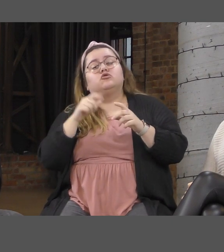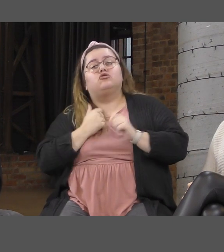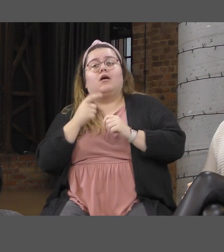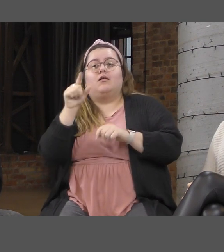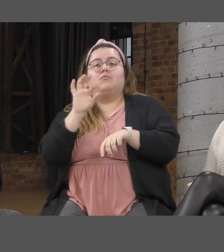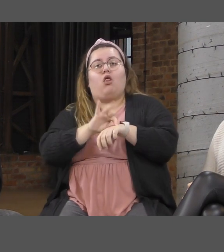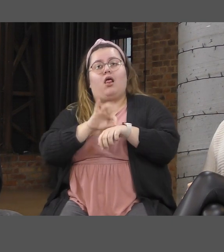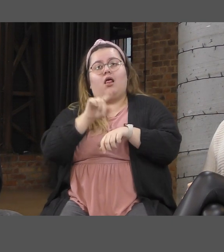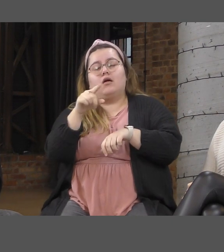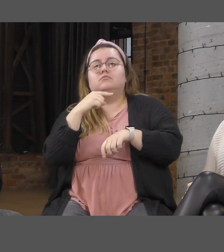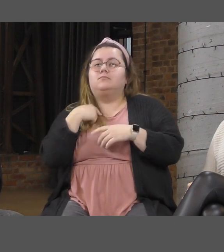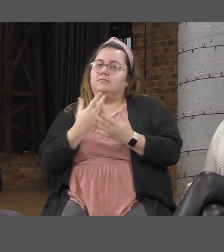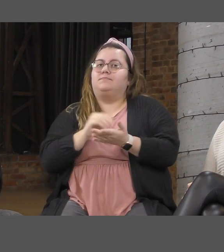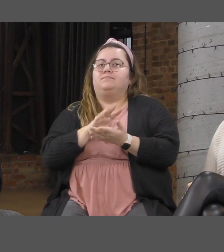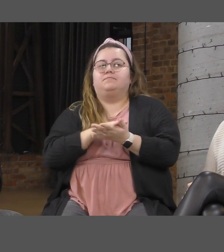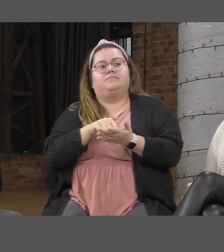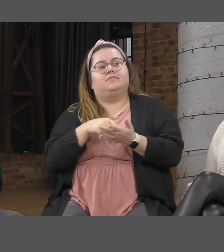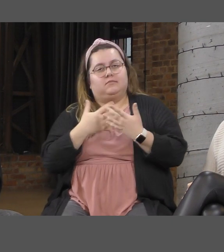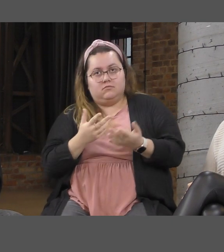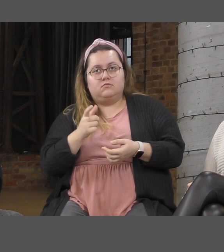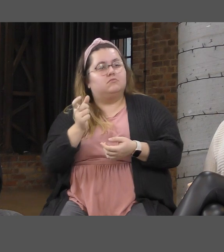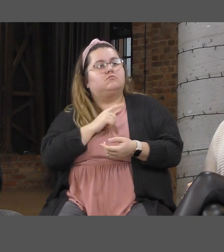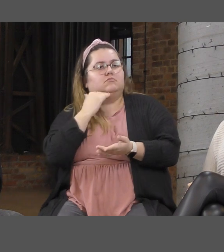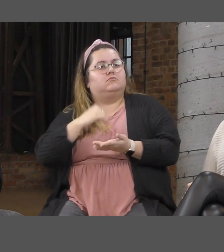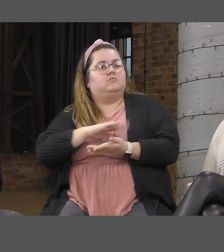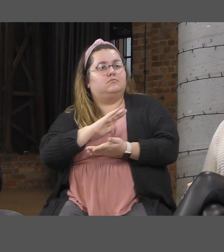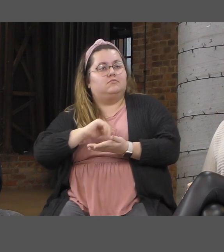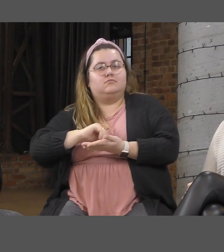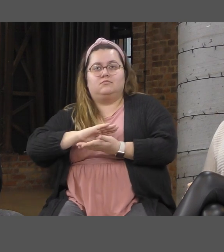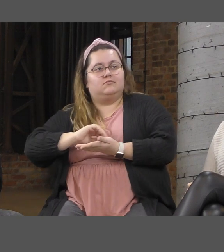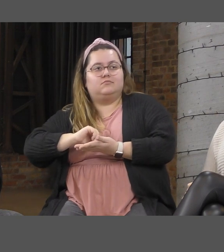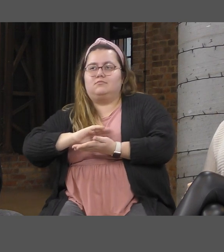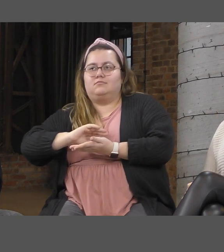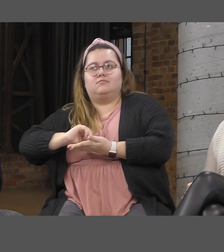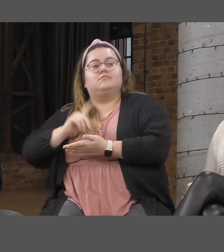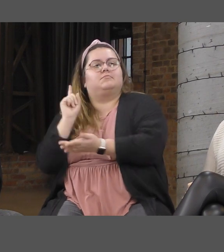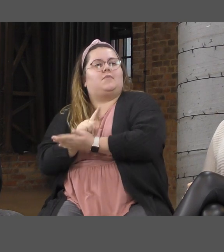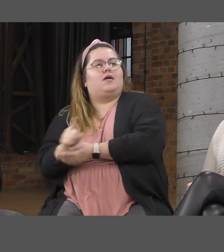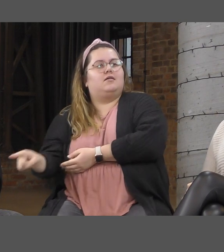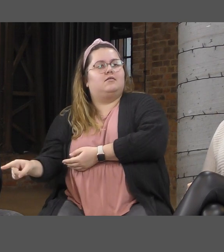He was going to the doctor and he kept he kept getting refused.